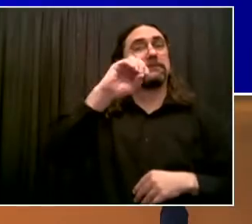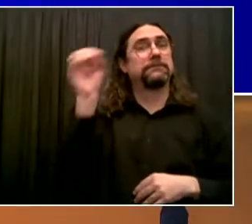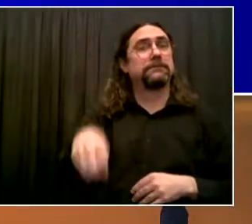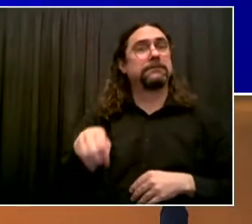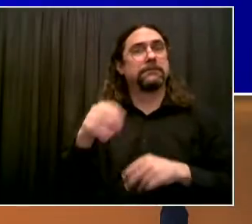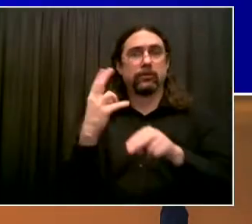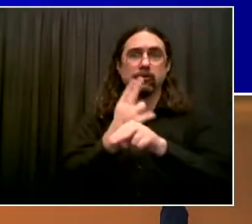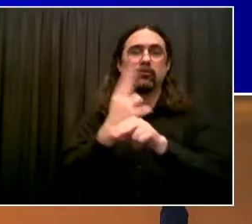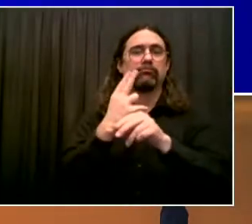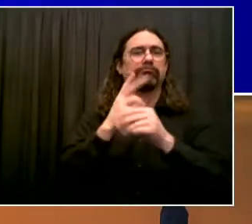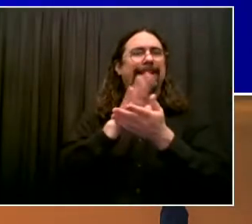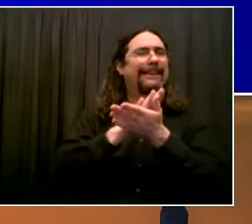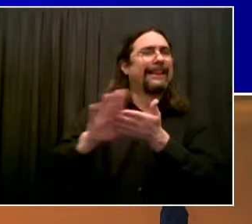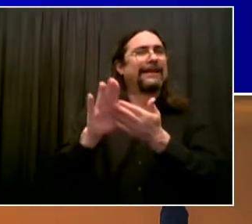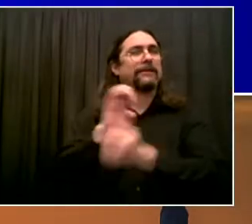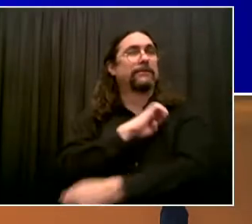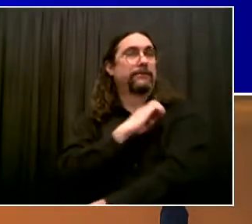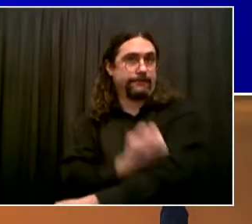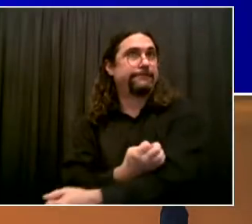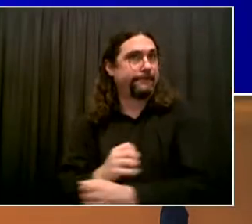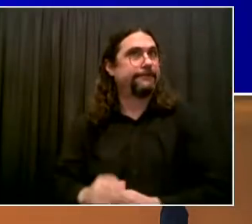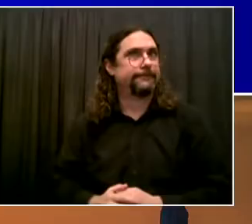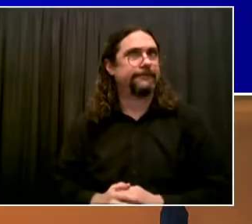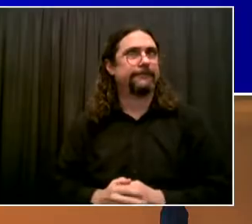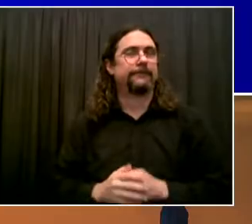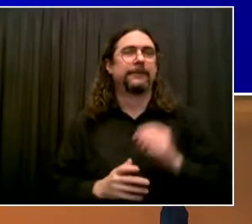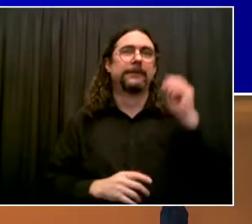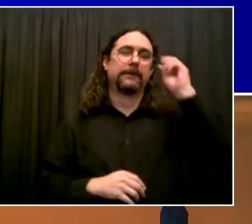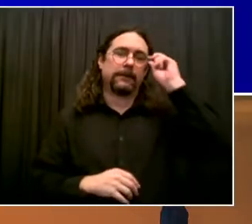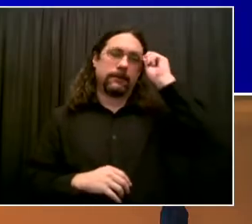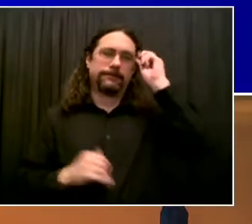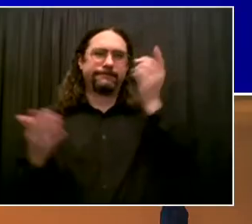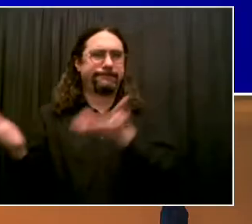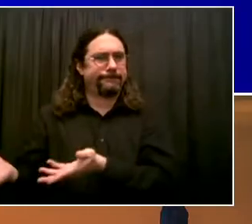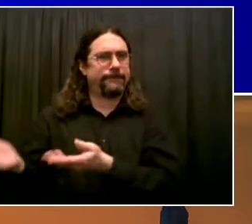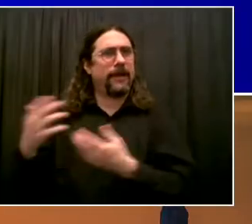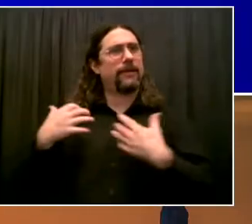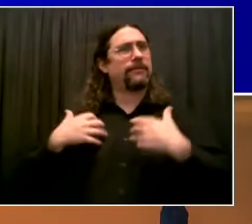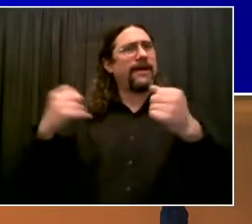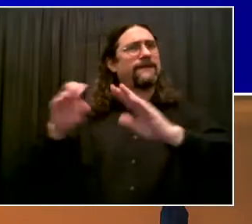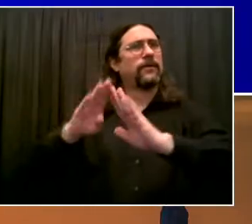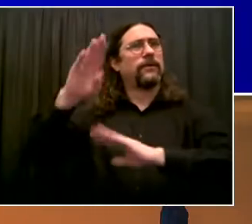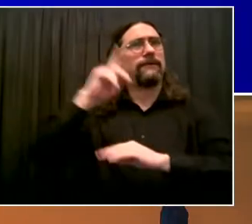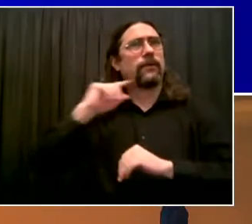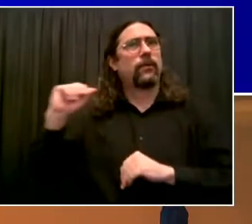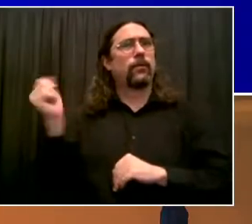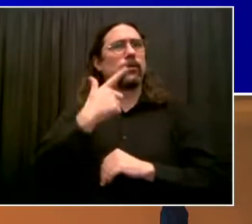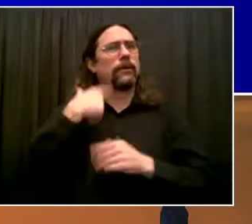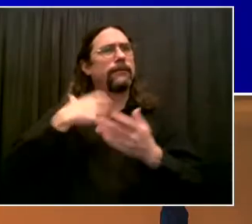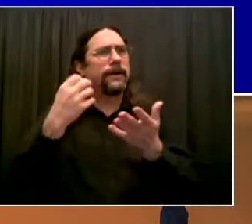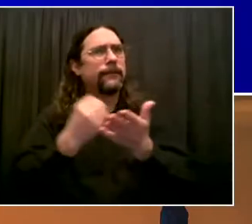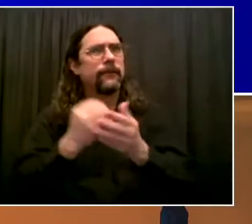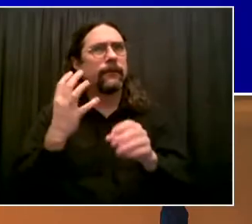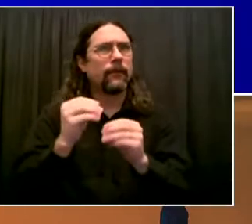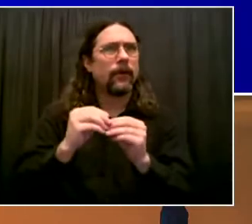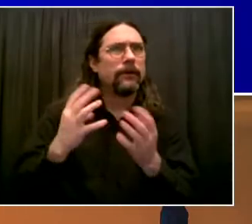INTO RENEWABLE ENERGY FOR OUR FUTURE. NOW THE RECOVERY FOR ALL OF US